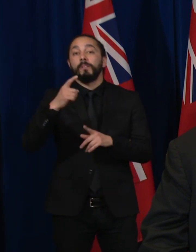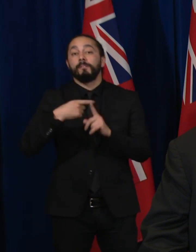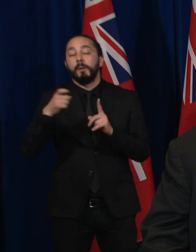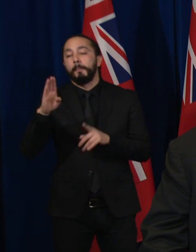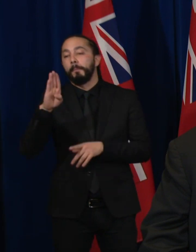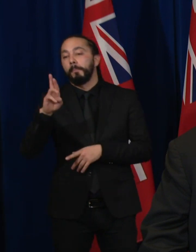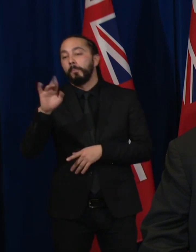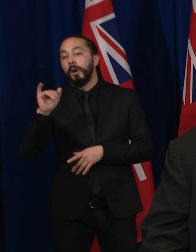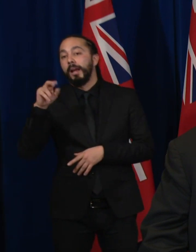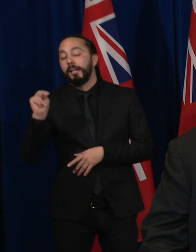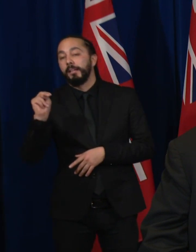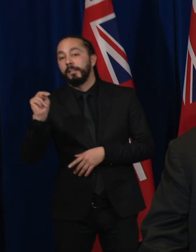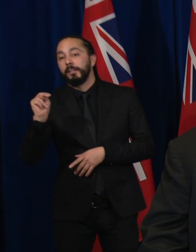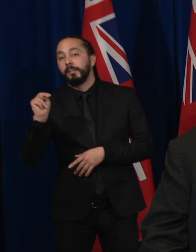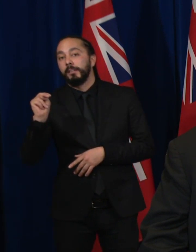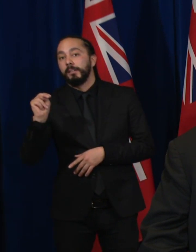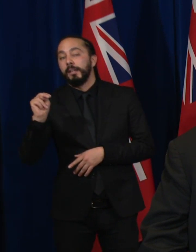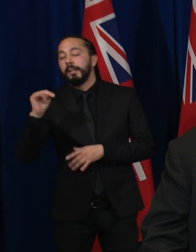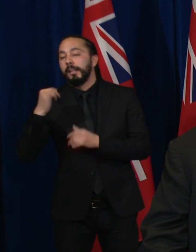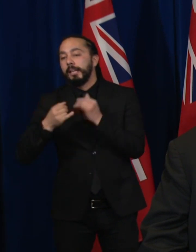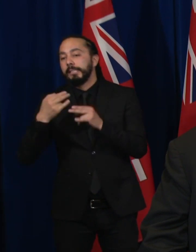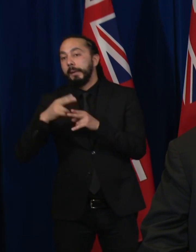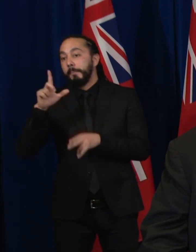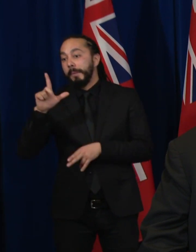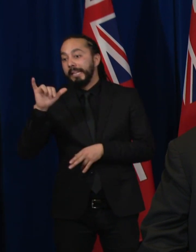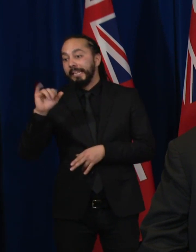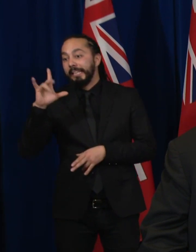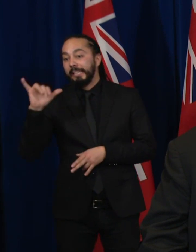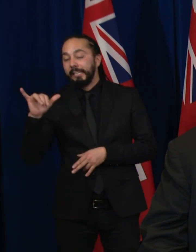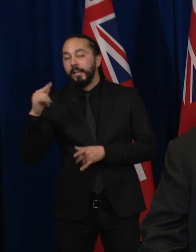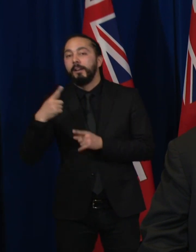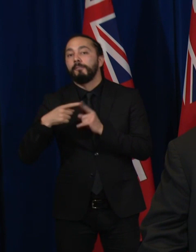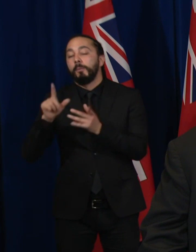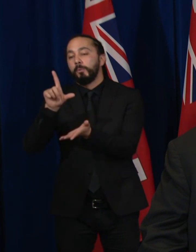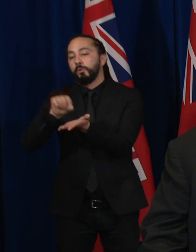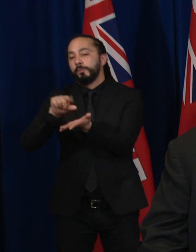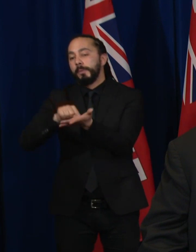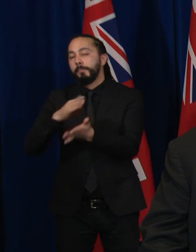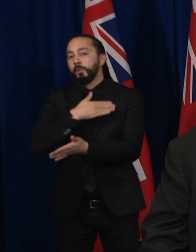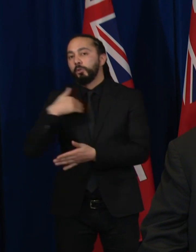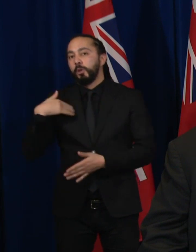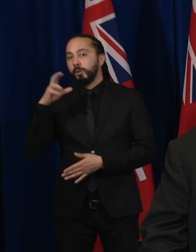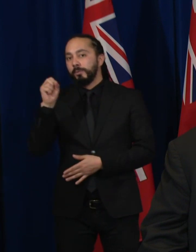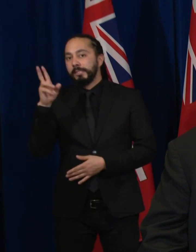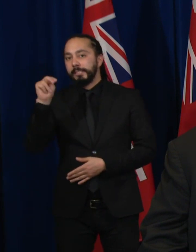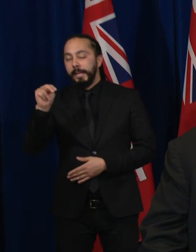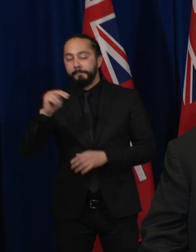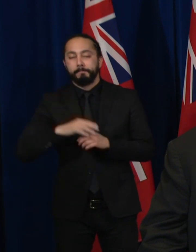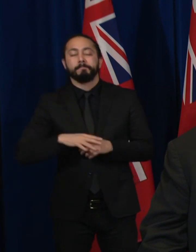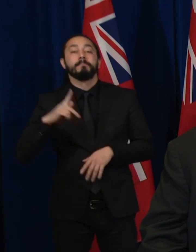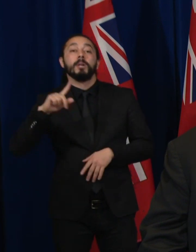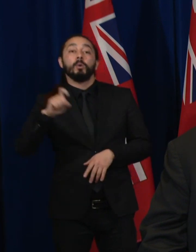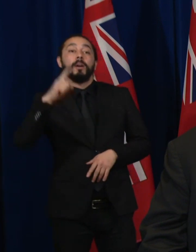A question for both Premier Ford and finance minister Phillips. The federal government